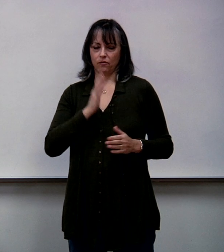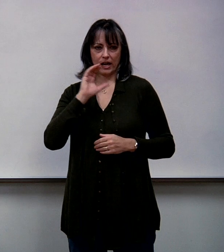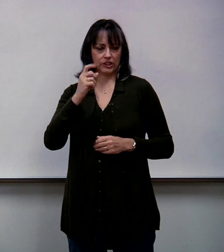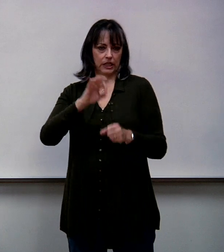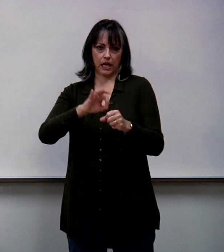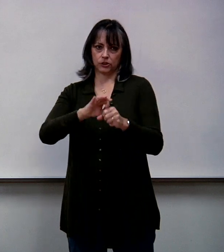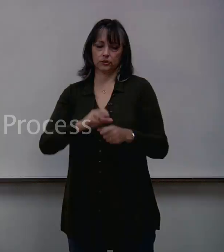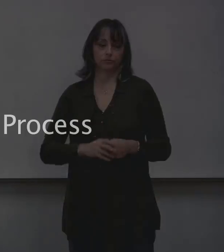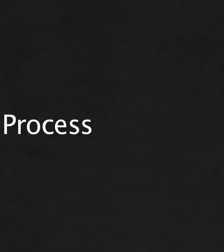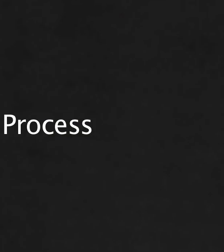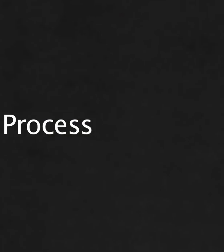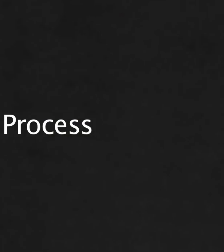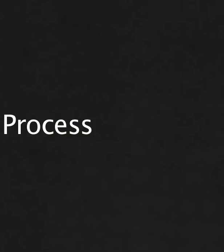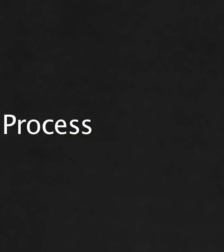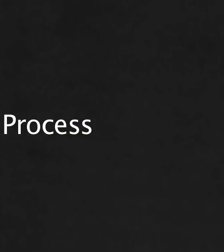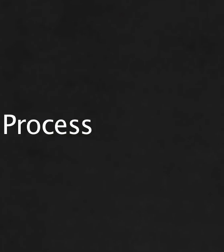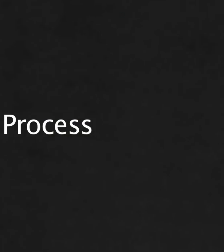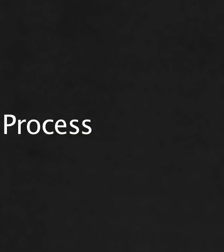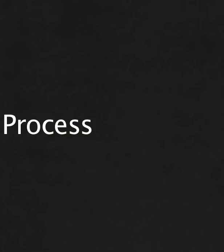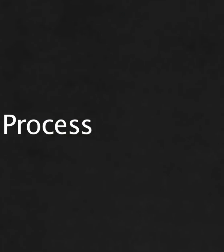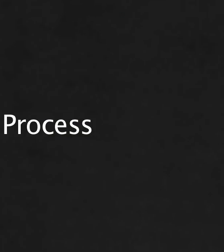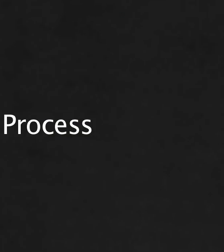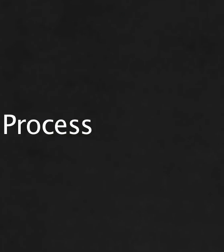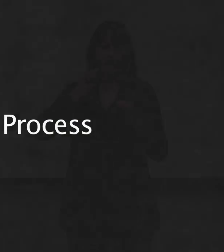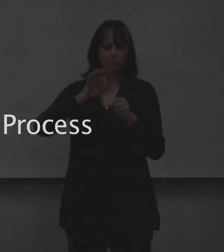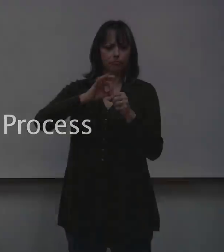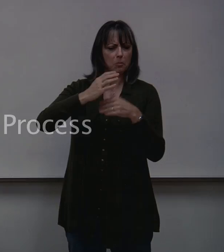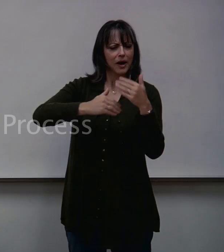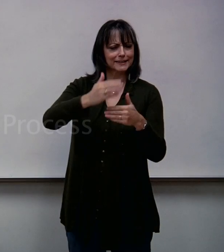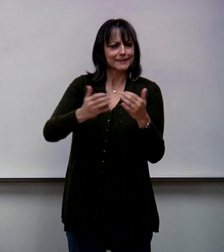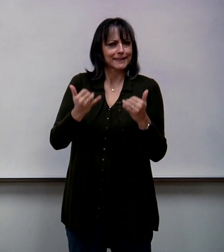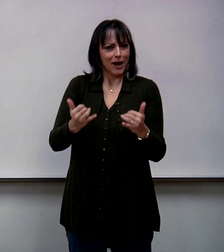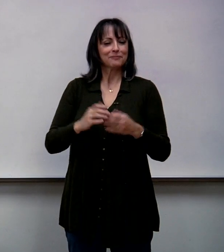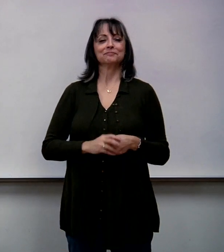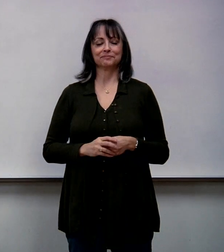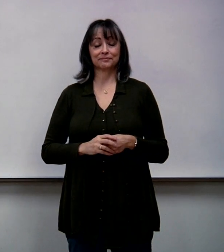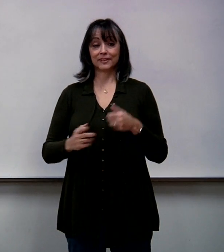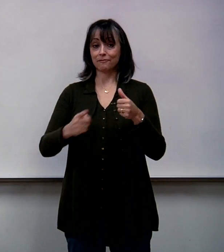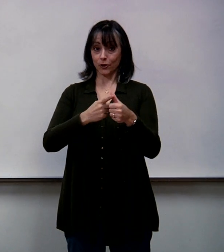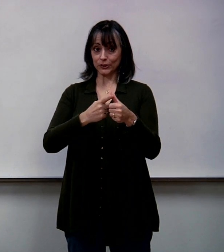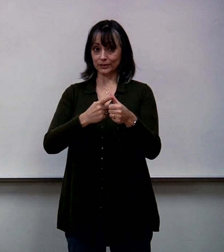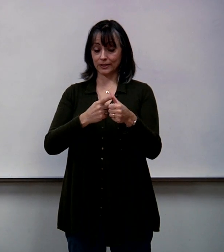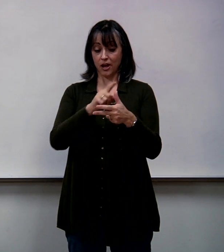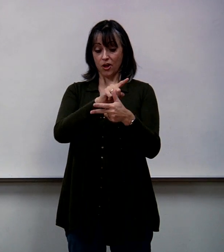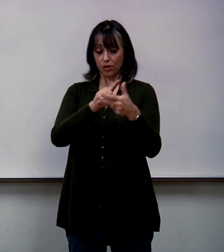I'm going to describe the elections process. First of all there are three main